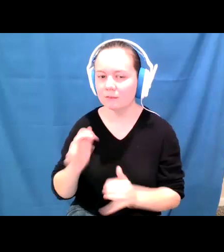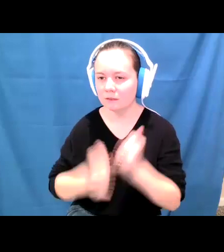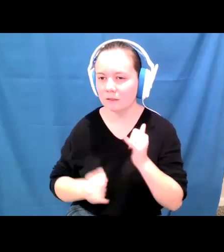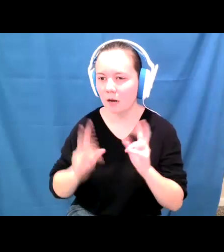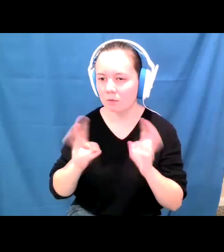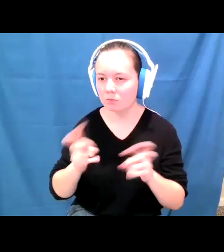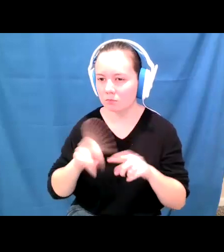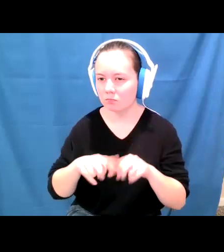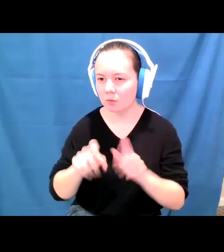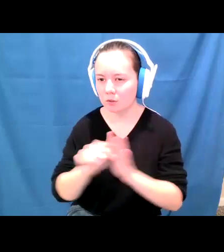Next slide.